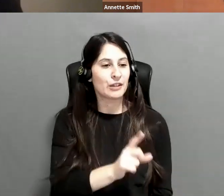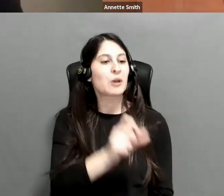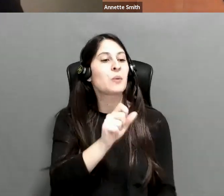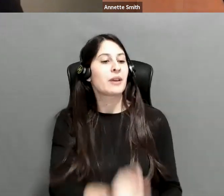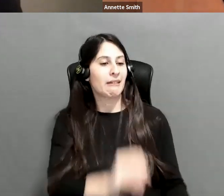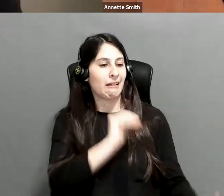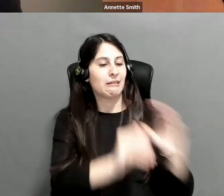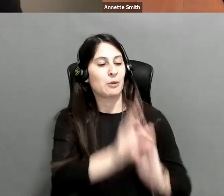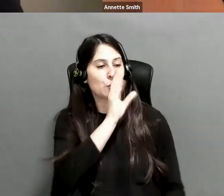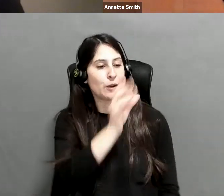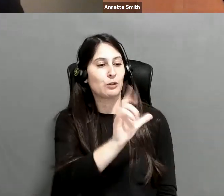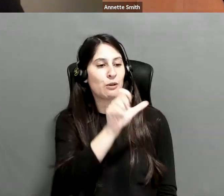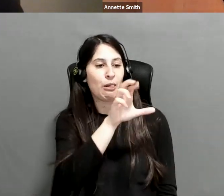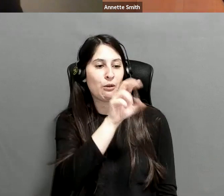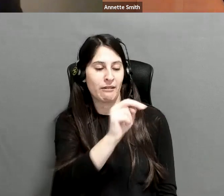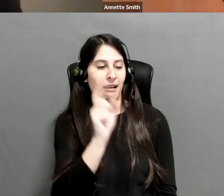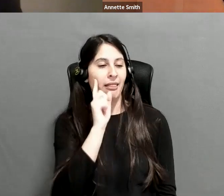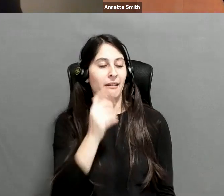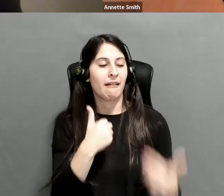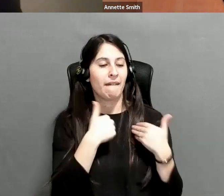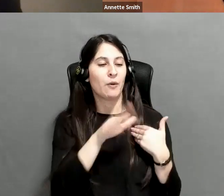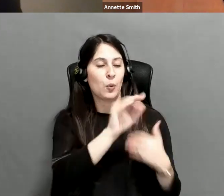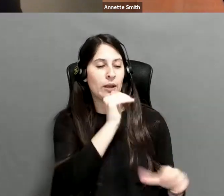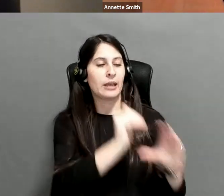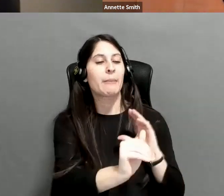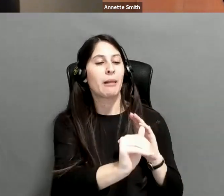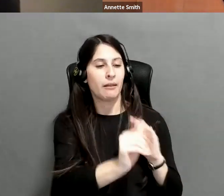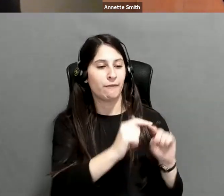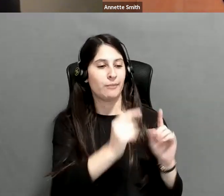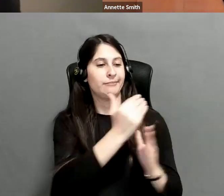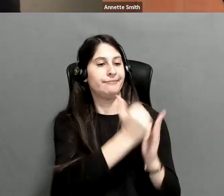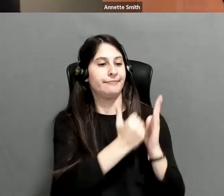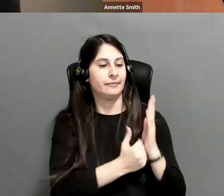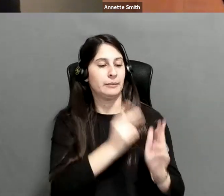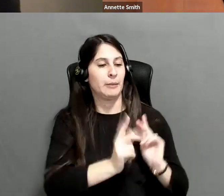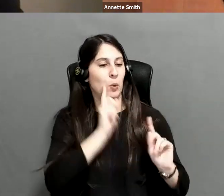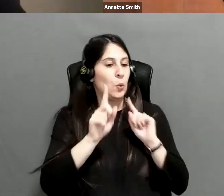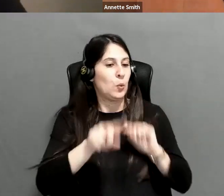Florida it will take you right there. Okay. Thank you. Sure.